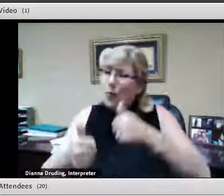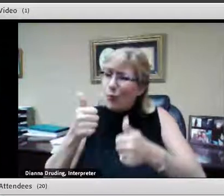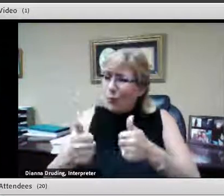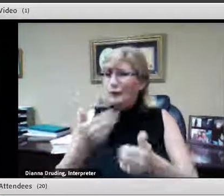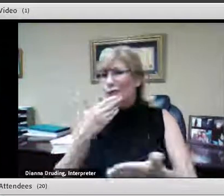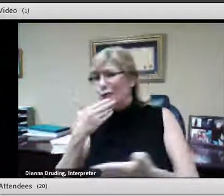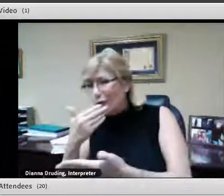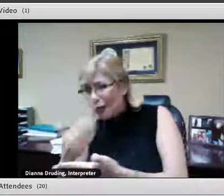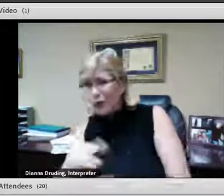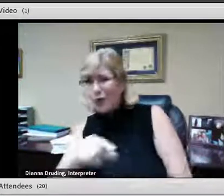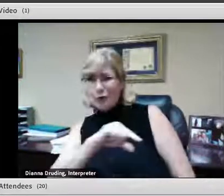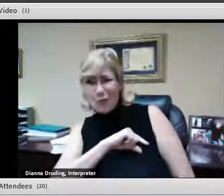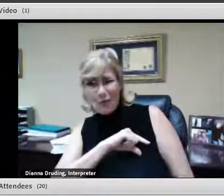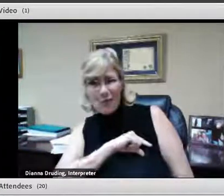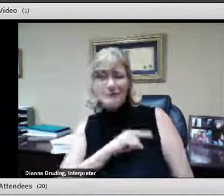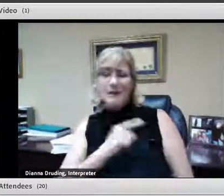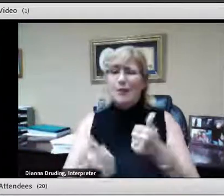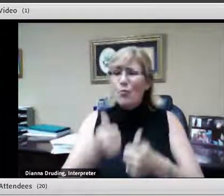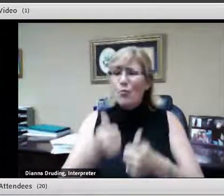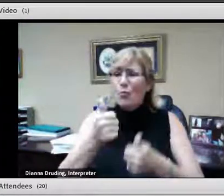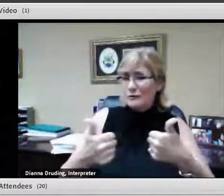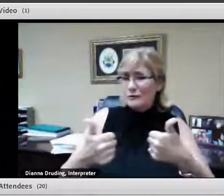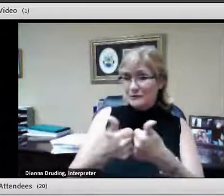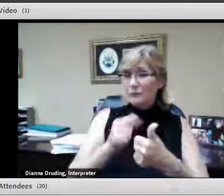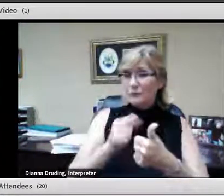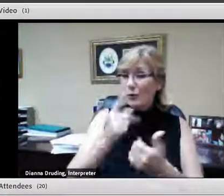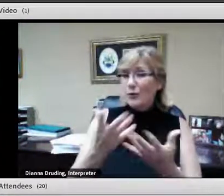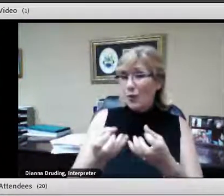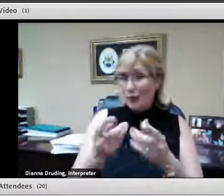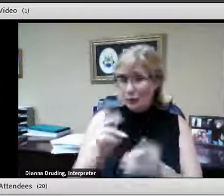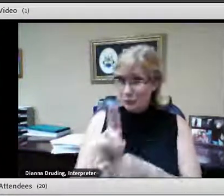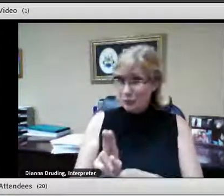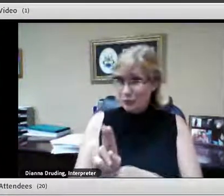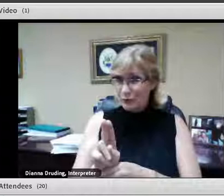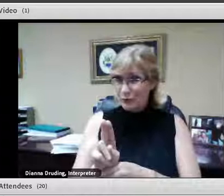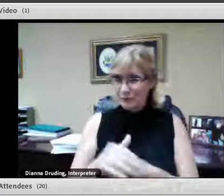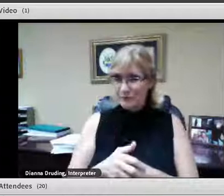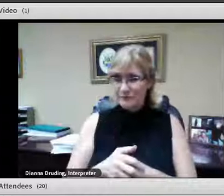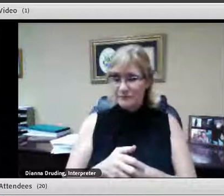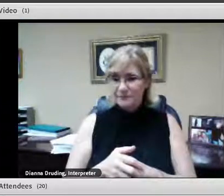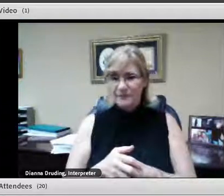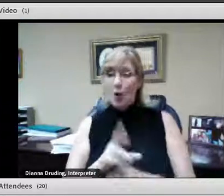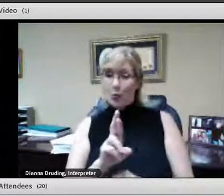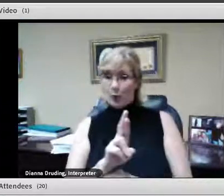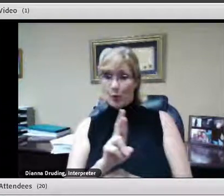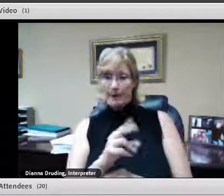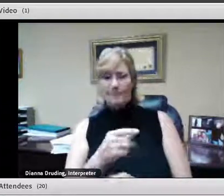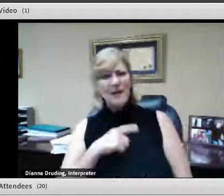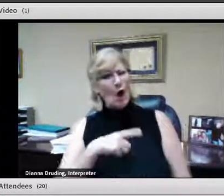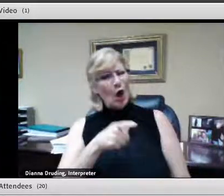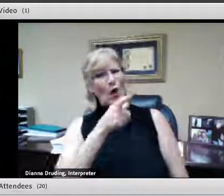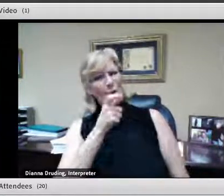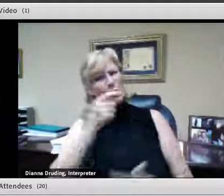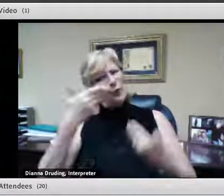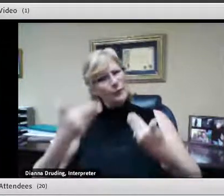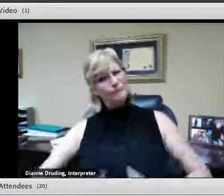and which games you really want to use. Ryan: So, who are we, and why are we experts on this topic?